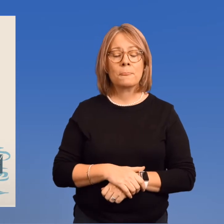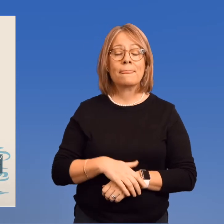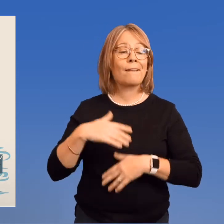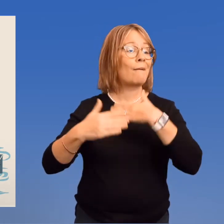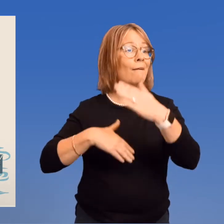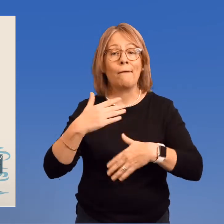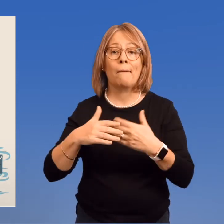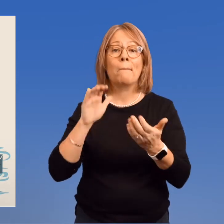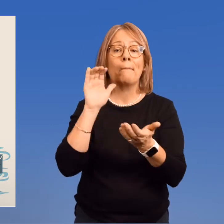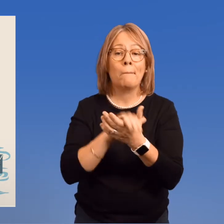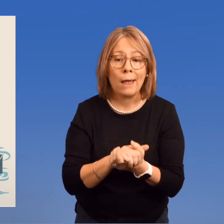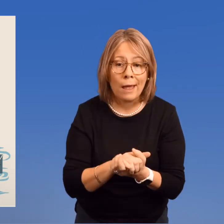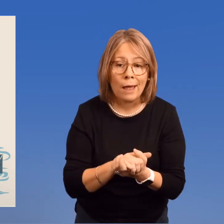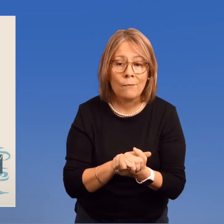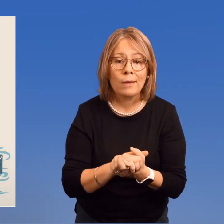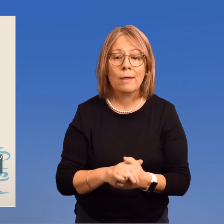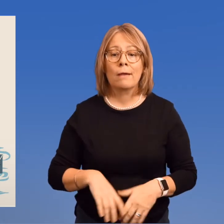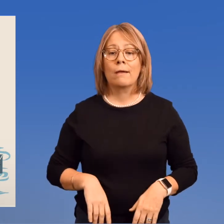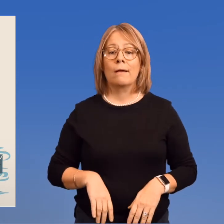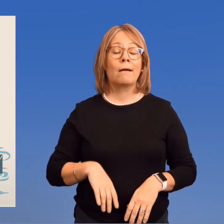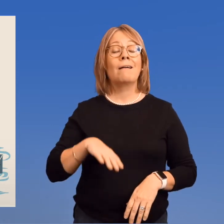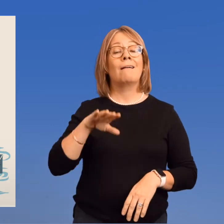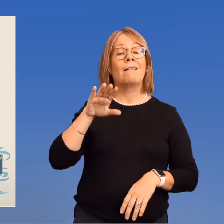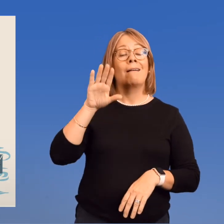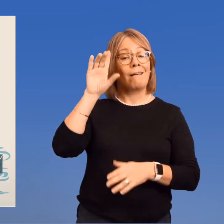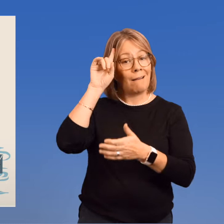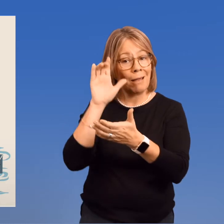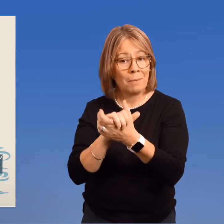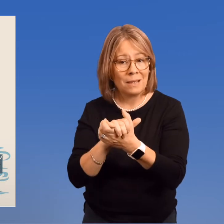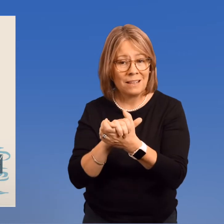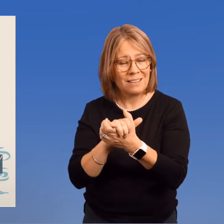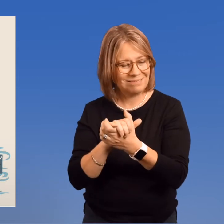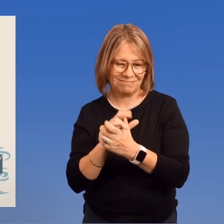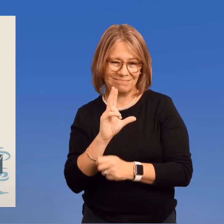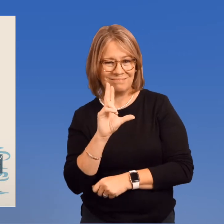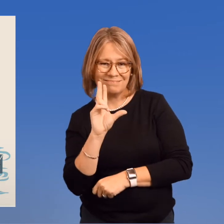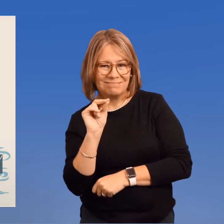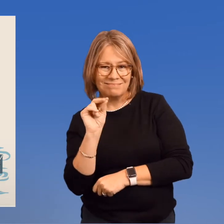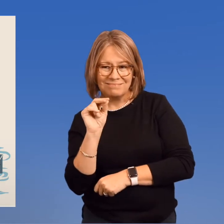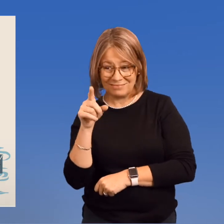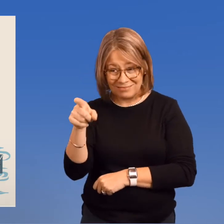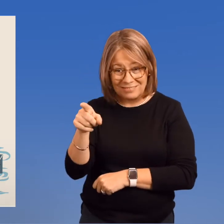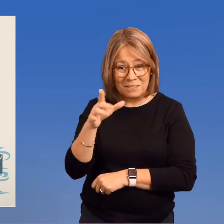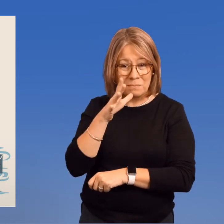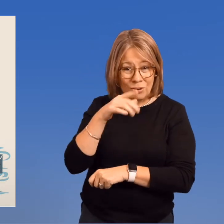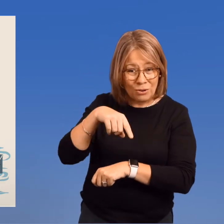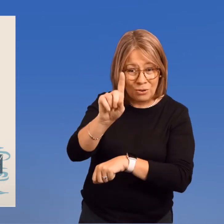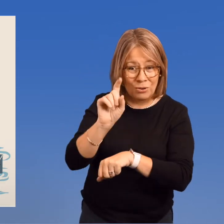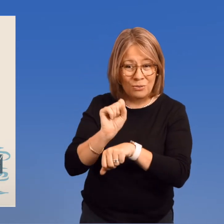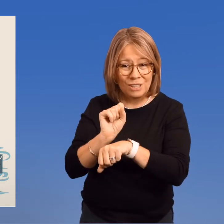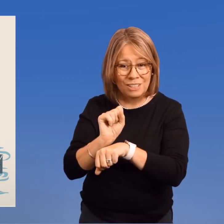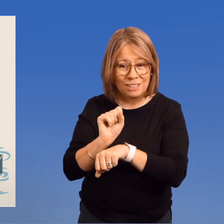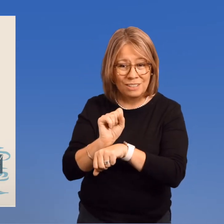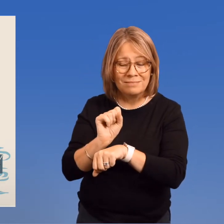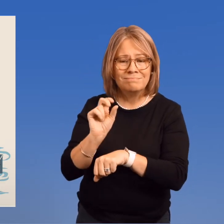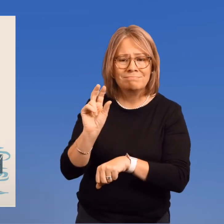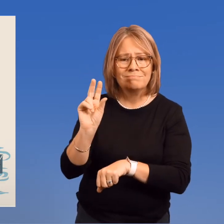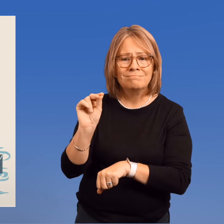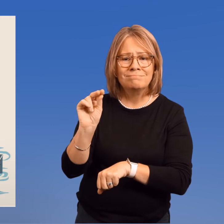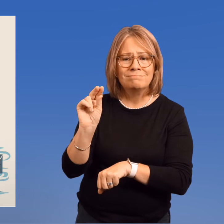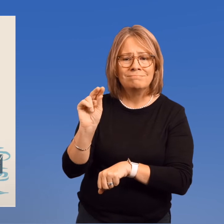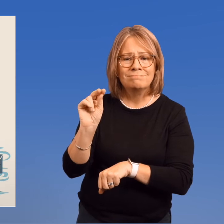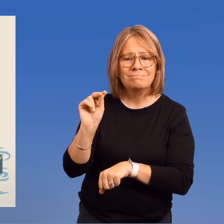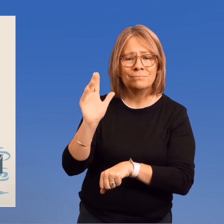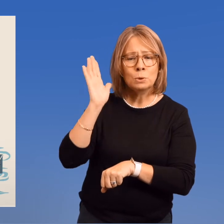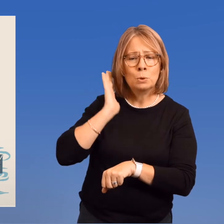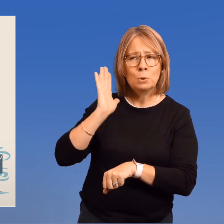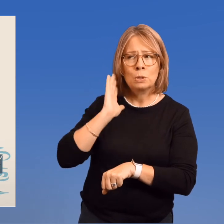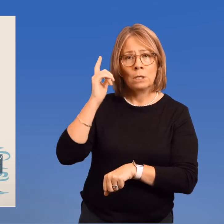Next came marriage and a husband who discouraged her from working outside the home.